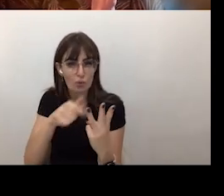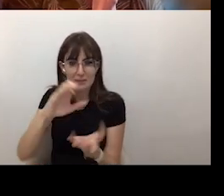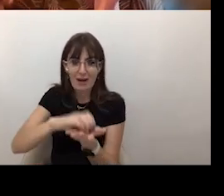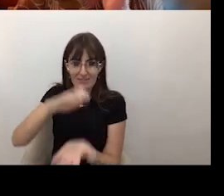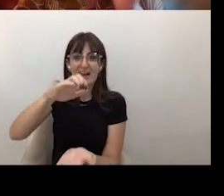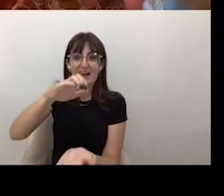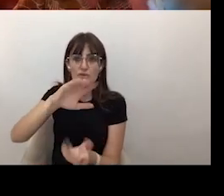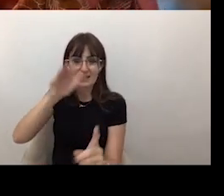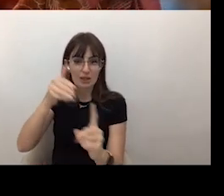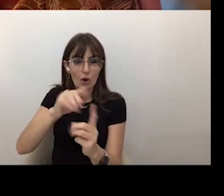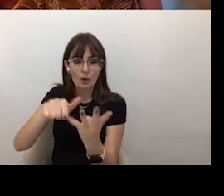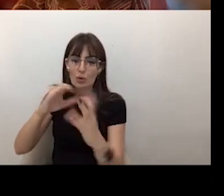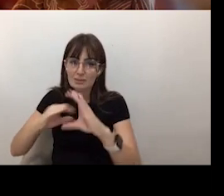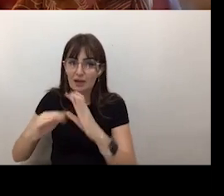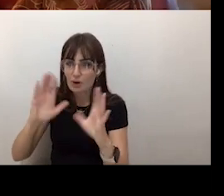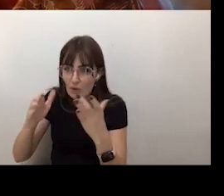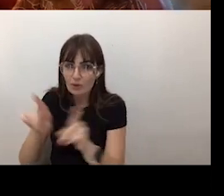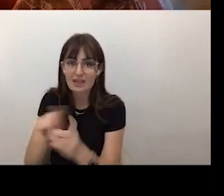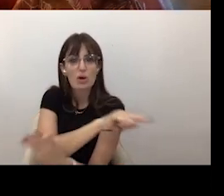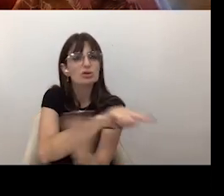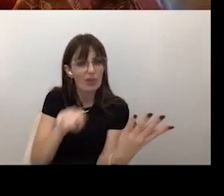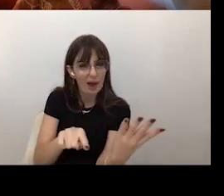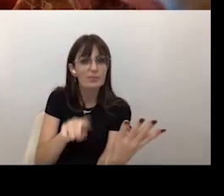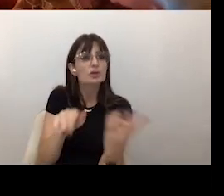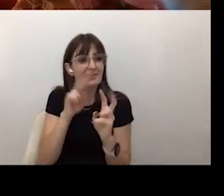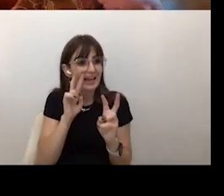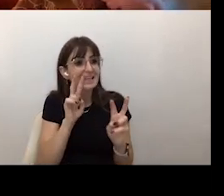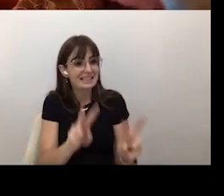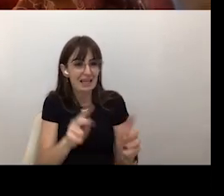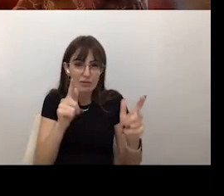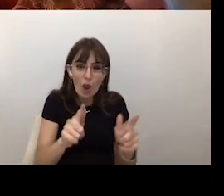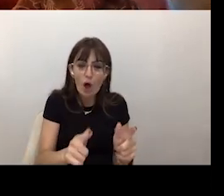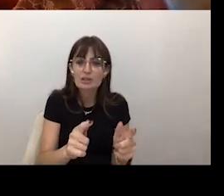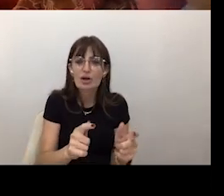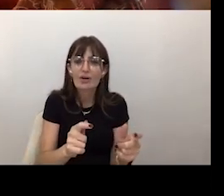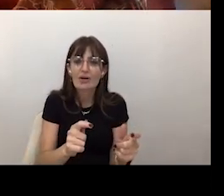and what will be my communications focus? If I am getting lots of small but consistent